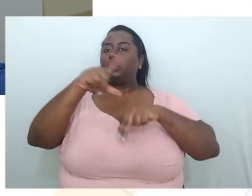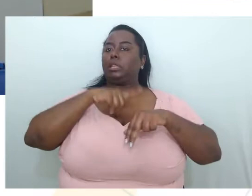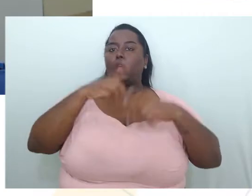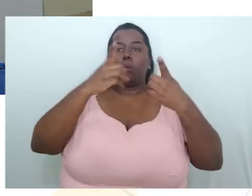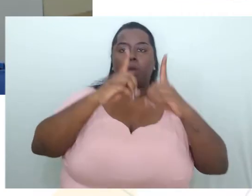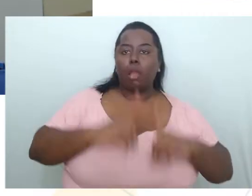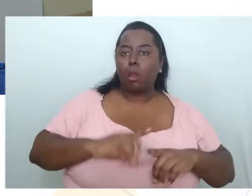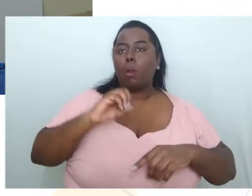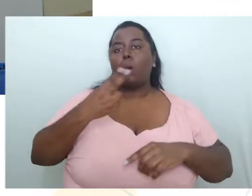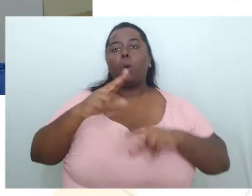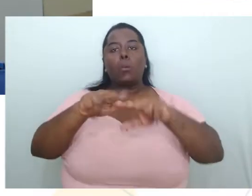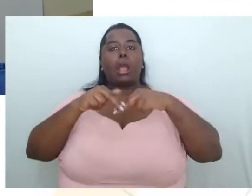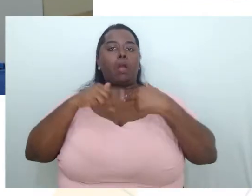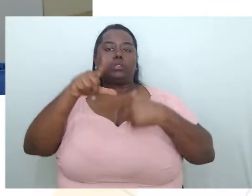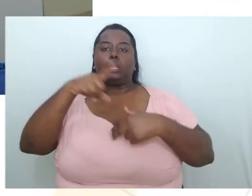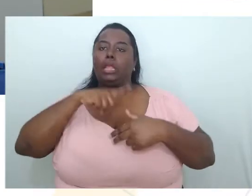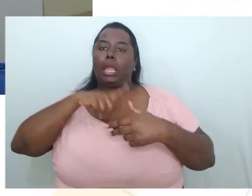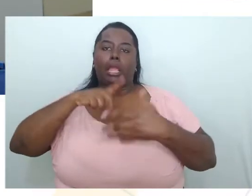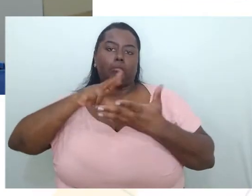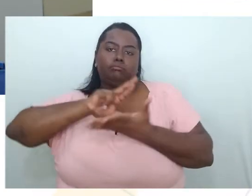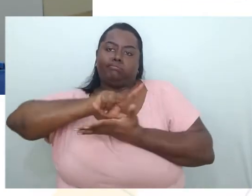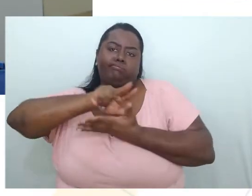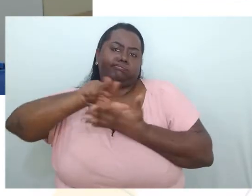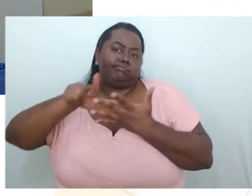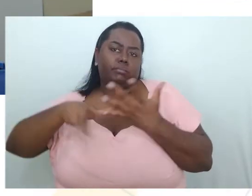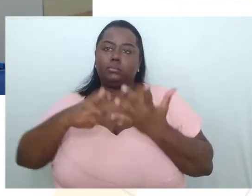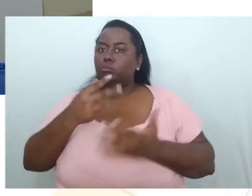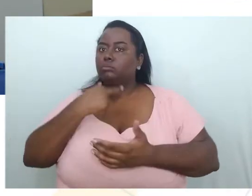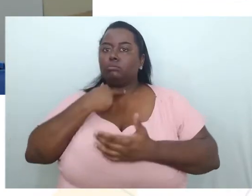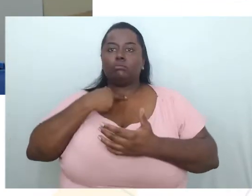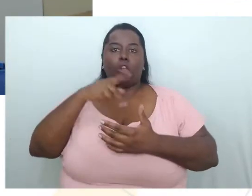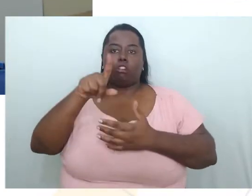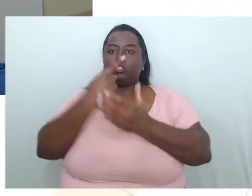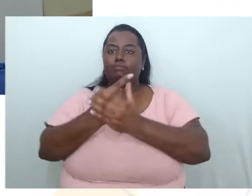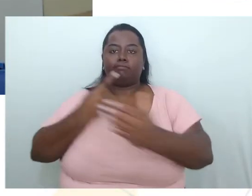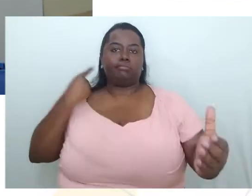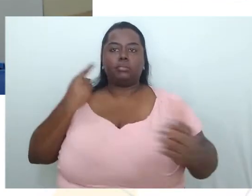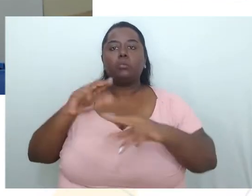handicapped in somewhere, not handicapped but disadvantaged in